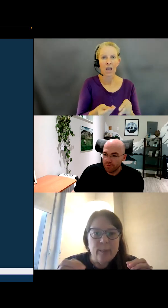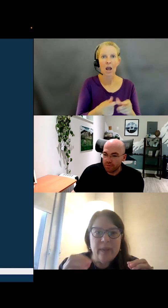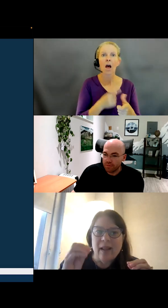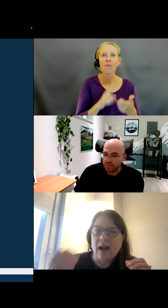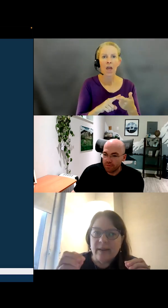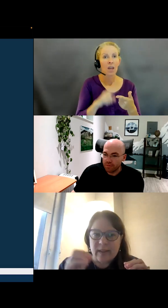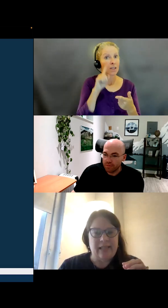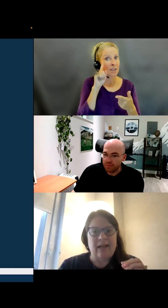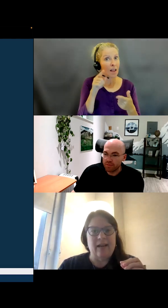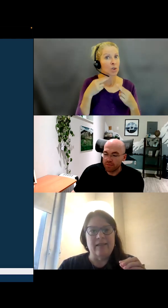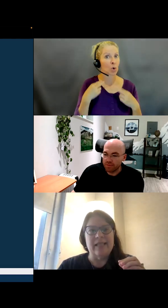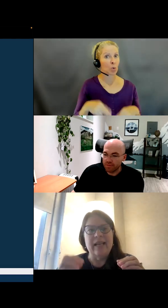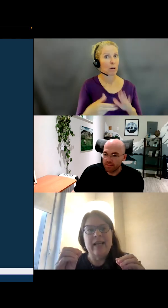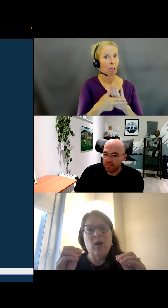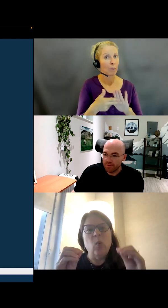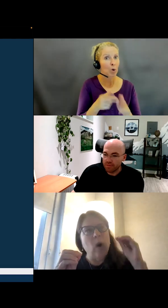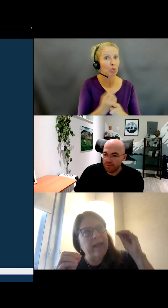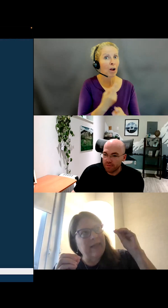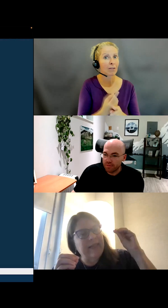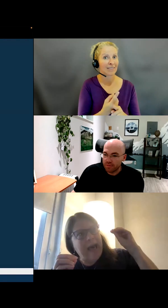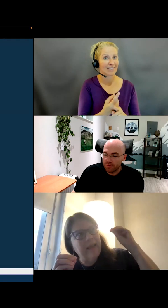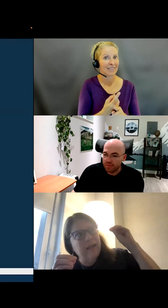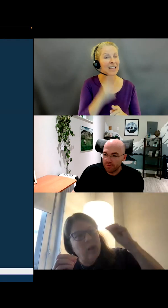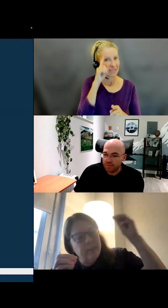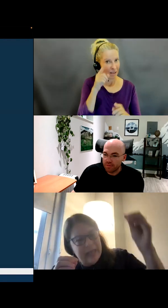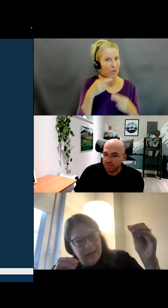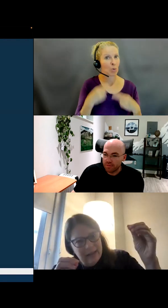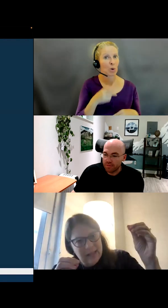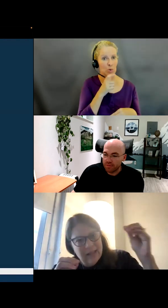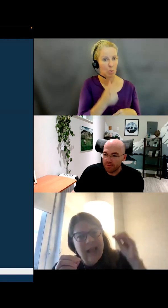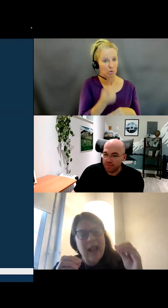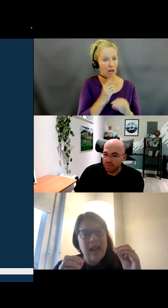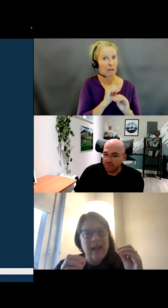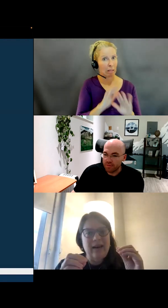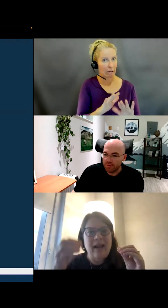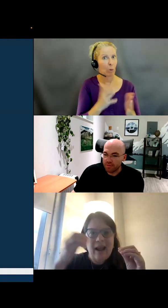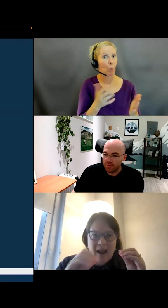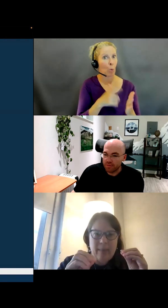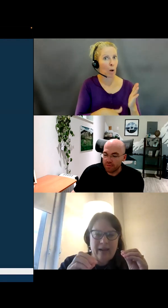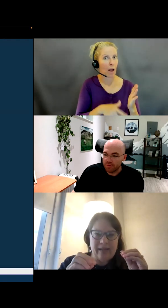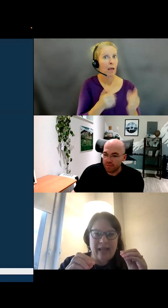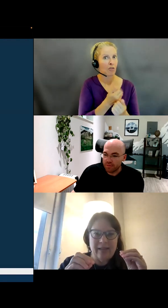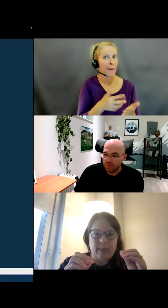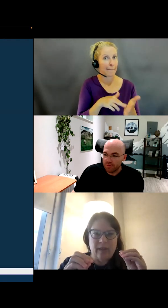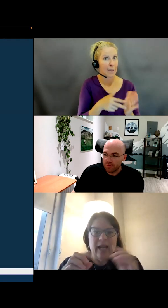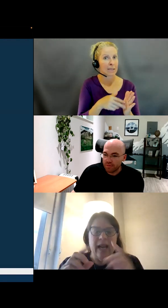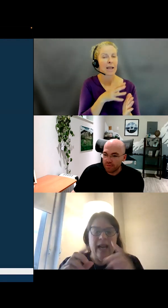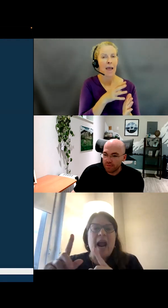human that understands what that all means, and how to make it accessible,